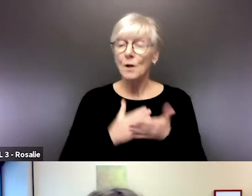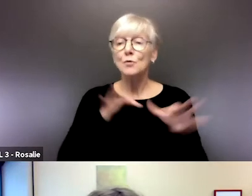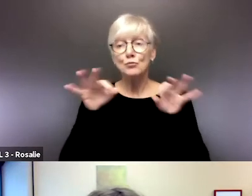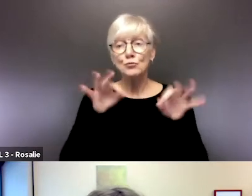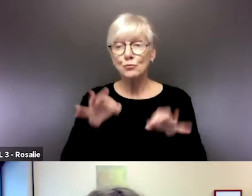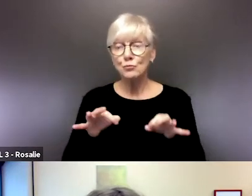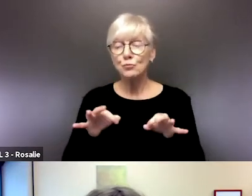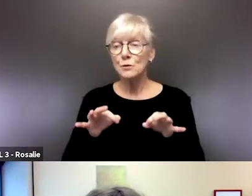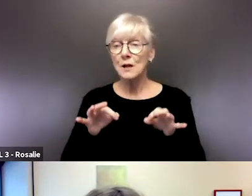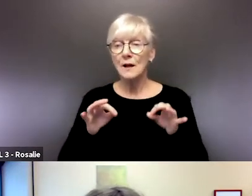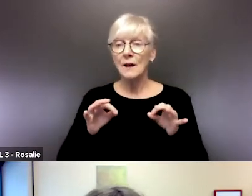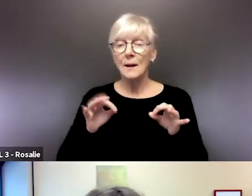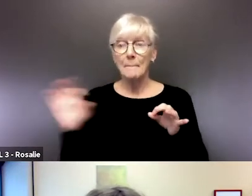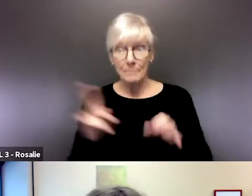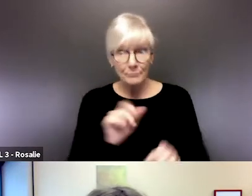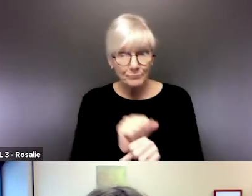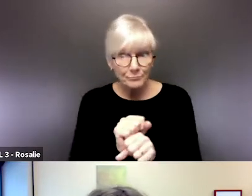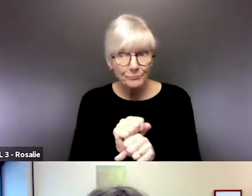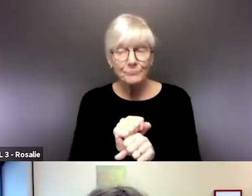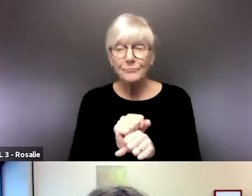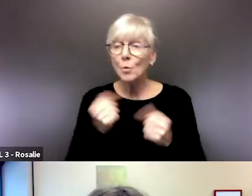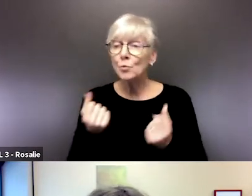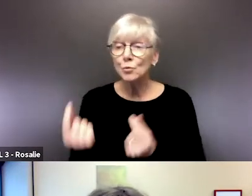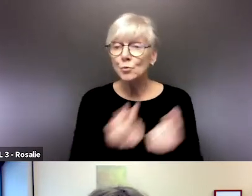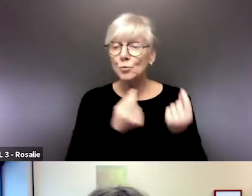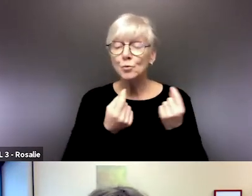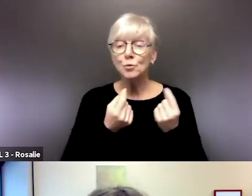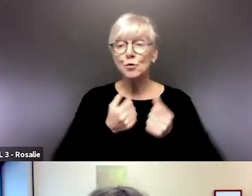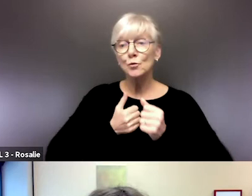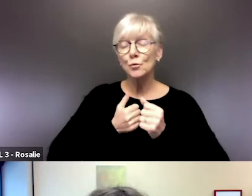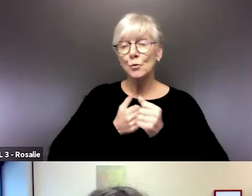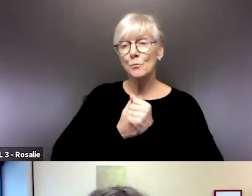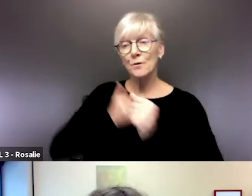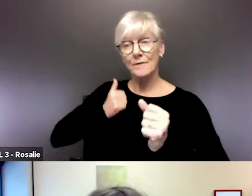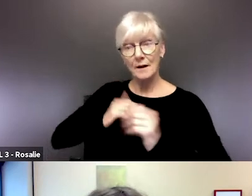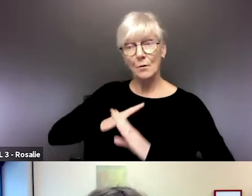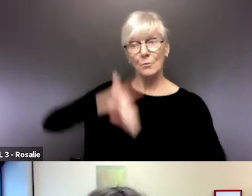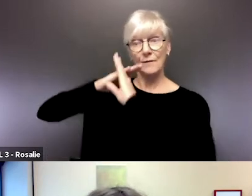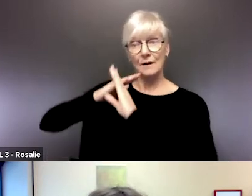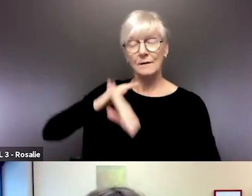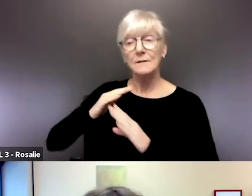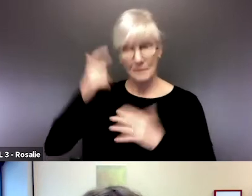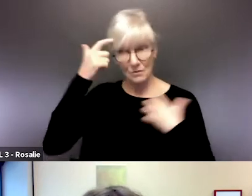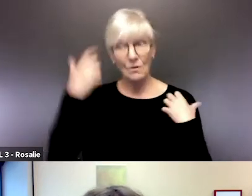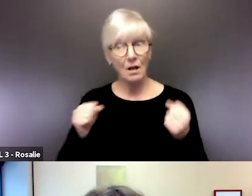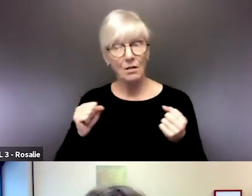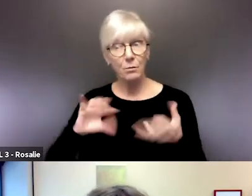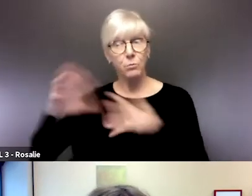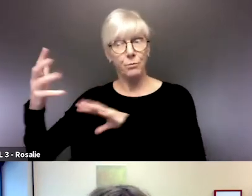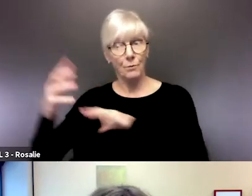as well as action that can be taken to prevent mental health problems. We want to shift to shift